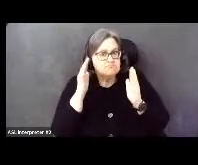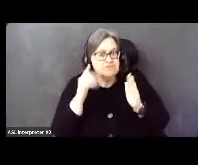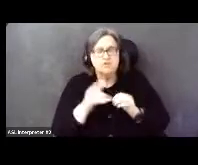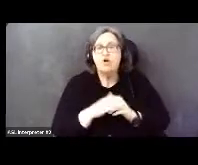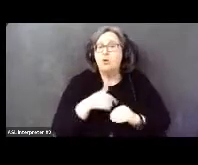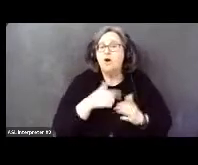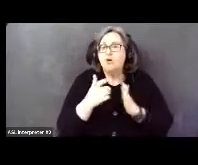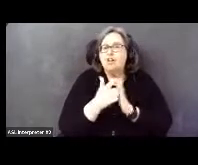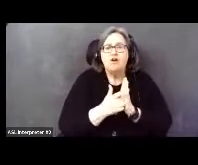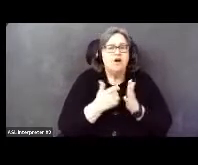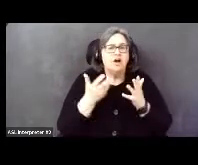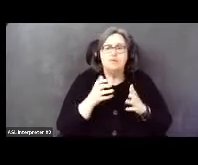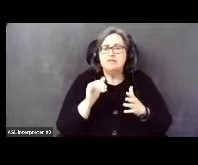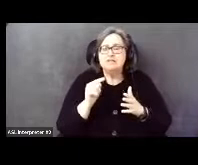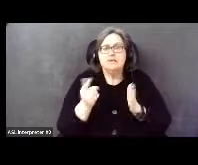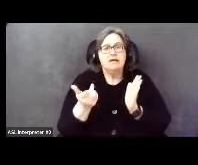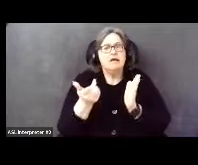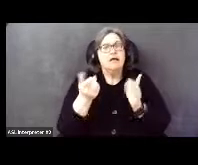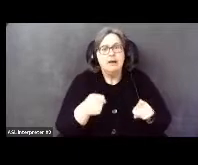I don't want this to happen anymore.